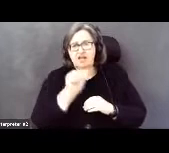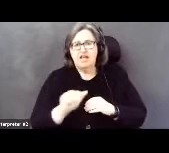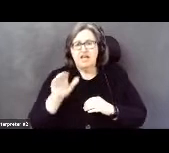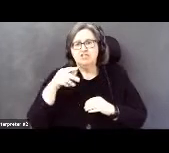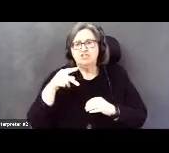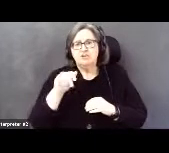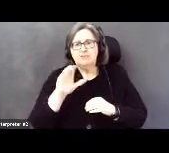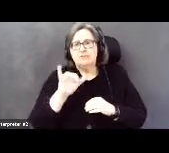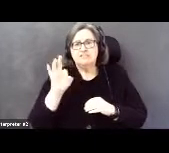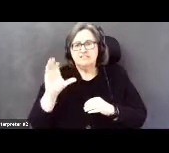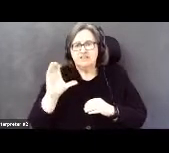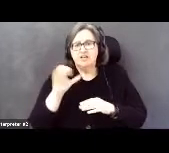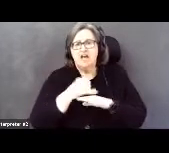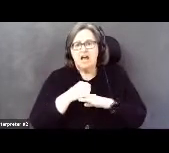folks are likely to have increased